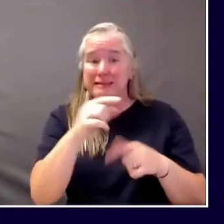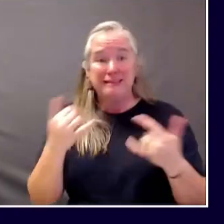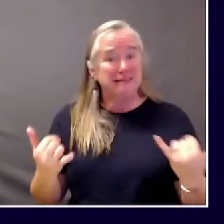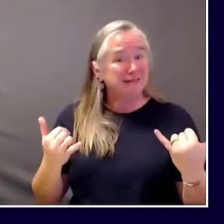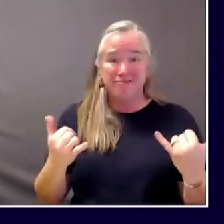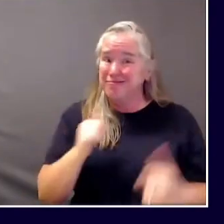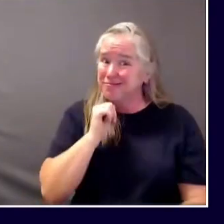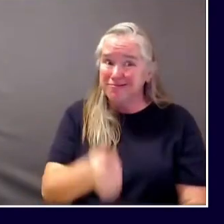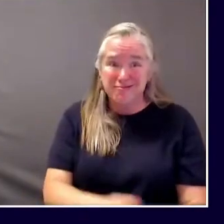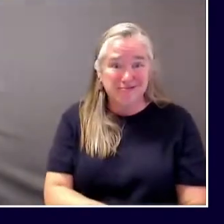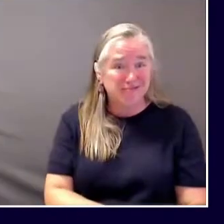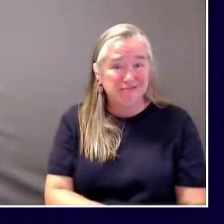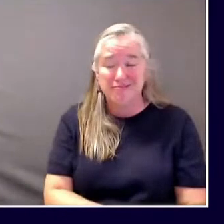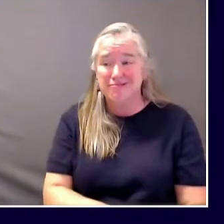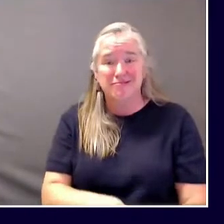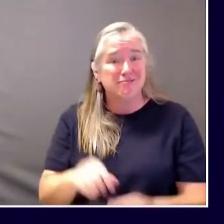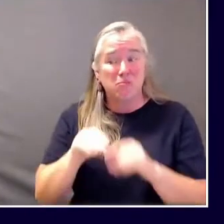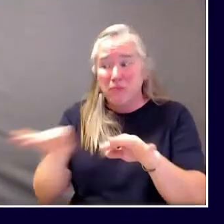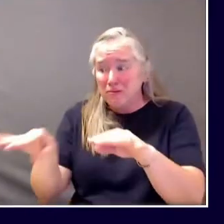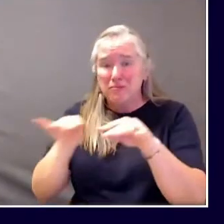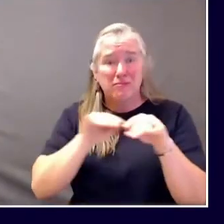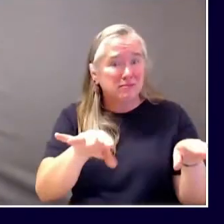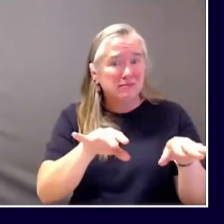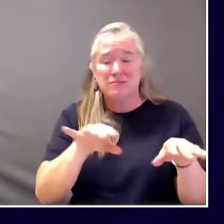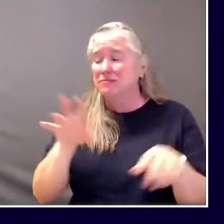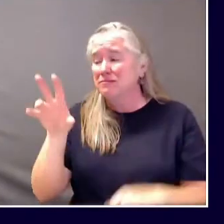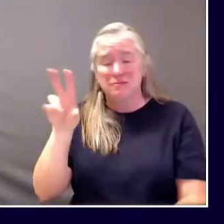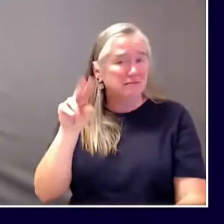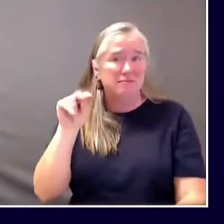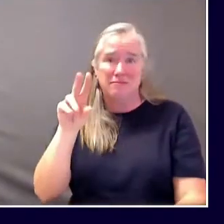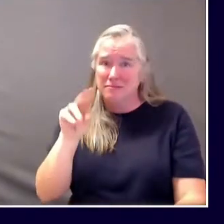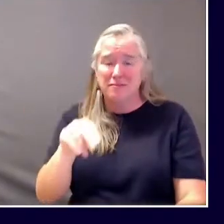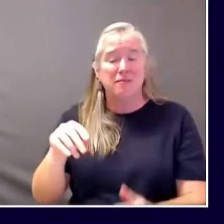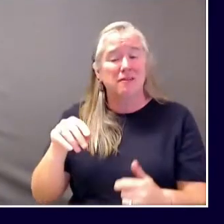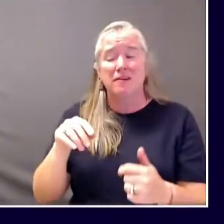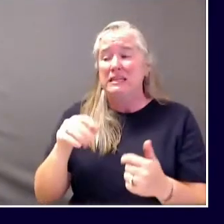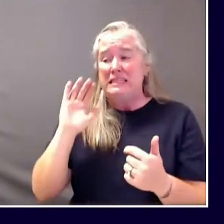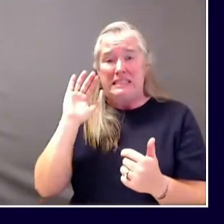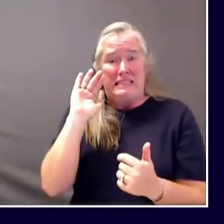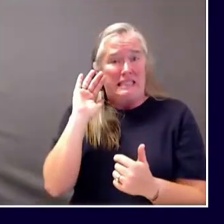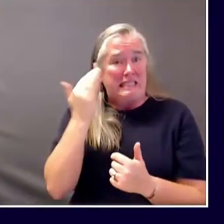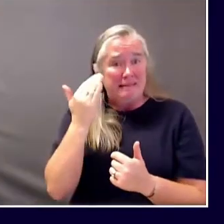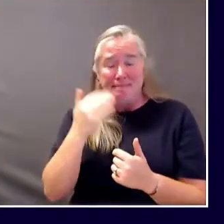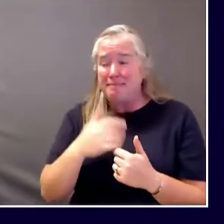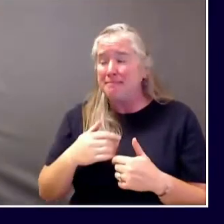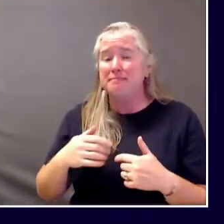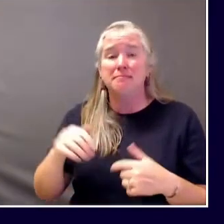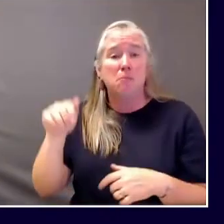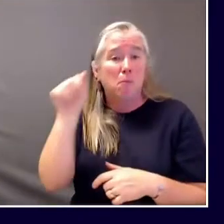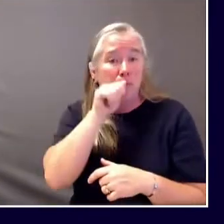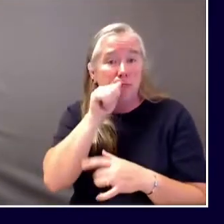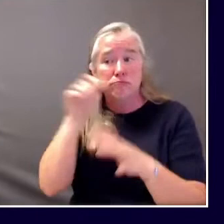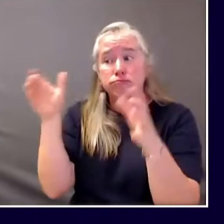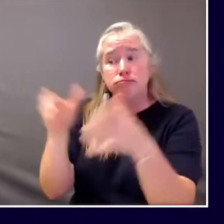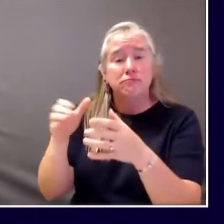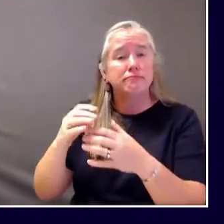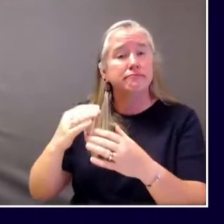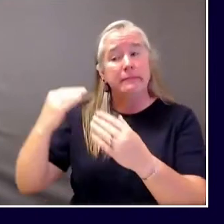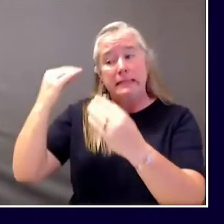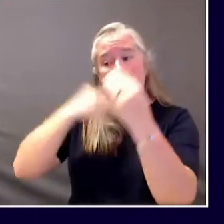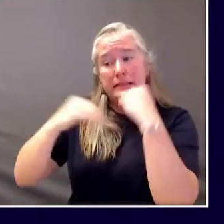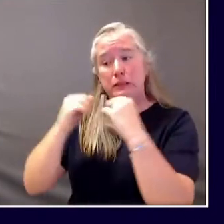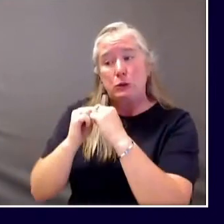rather these cases